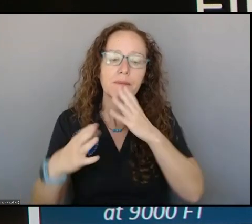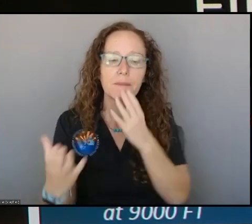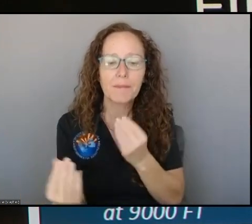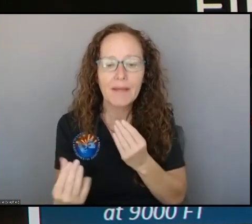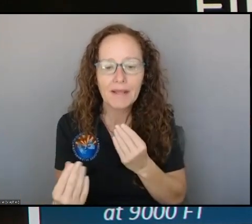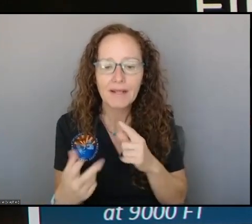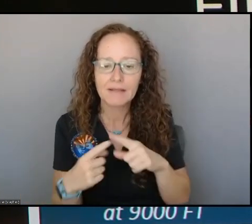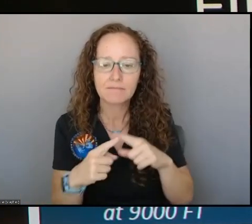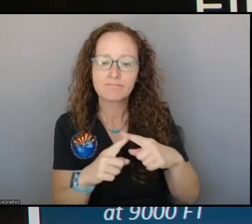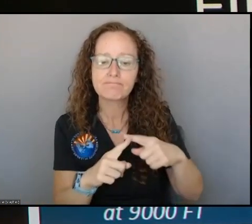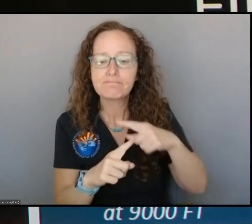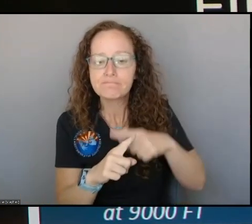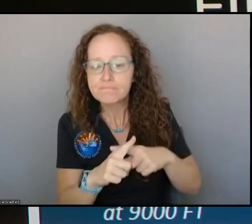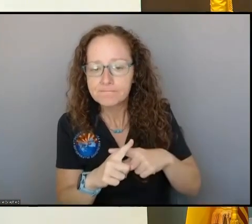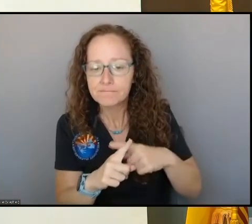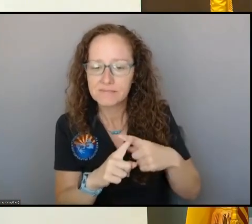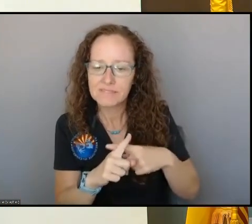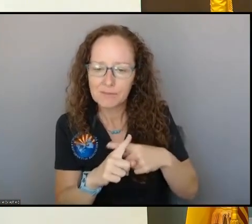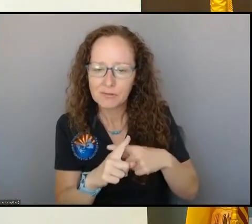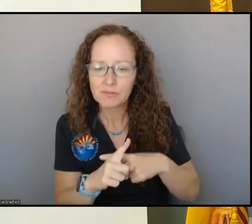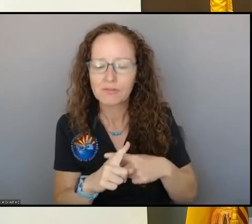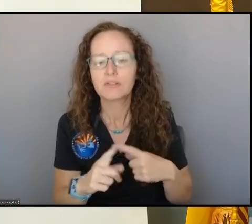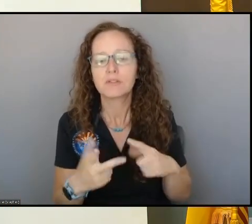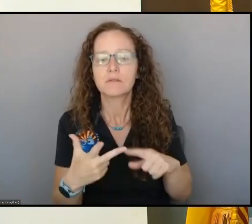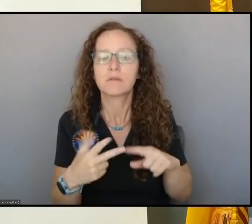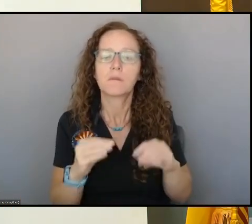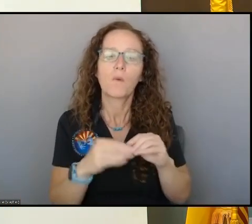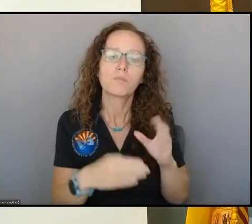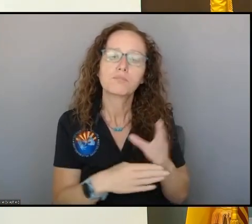moderated burning conditions. I think I have two more slides.